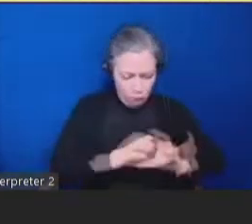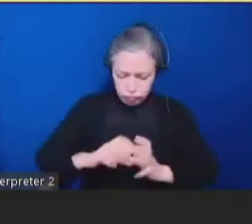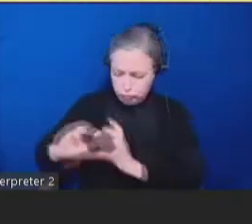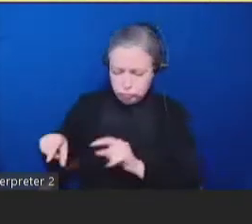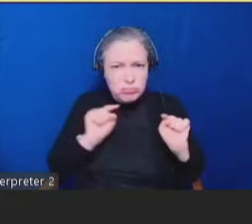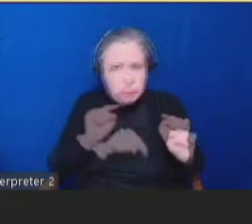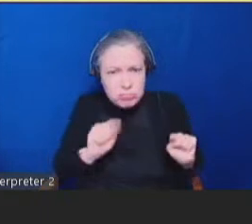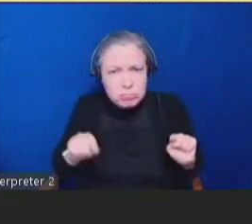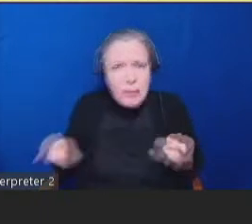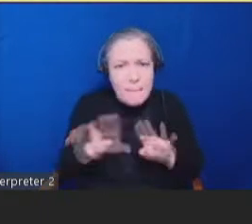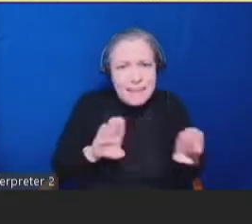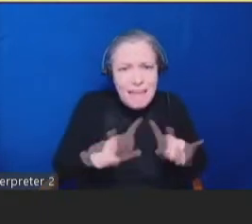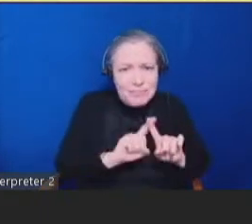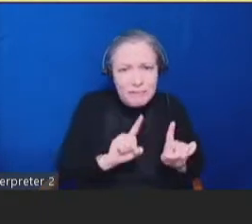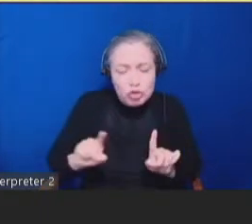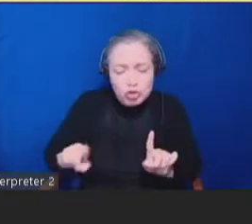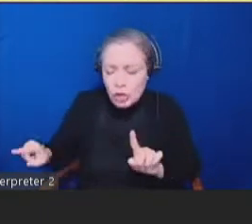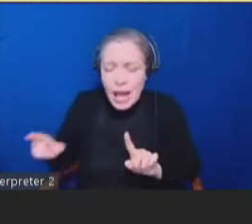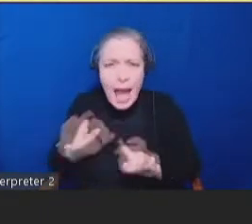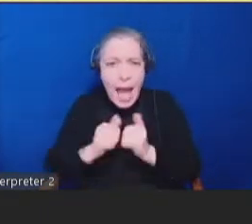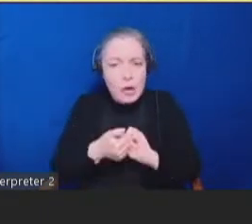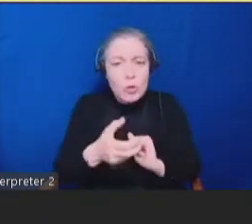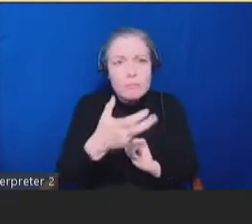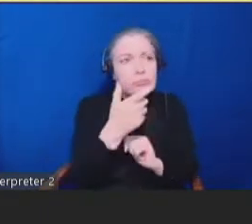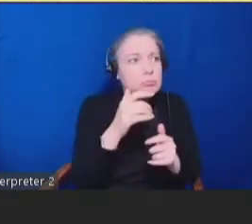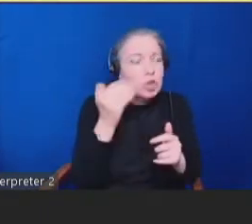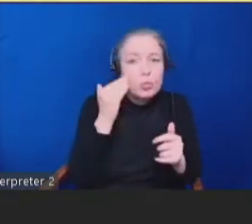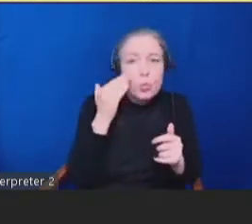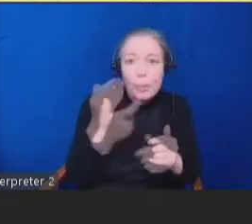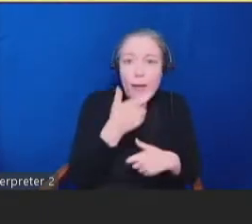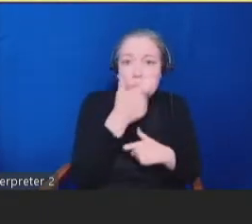consume and trust information differently? The second piece -- and this is a really